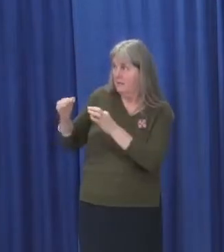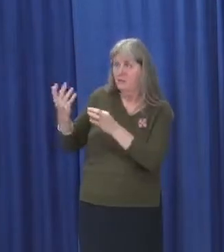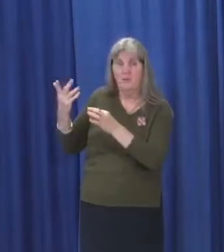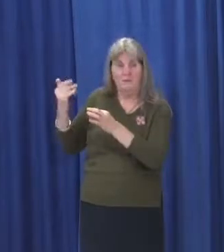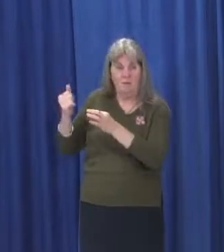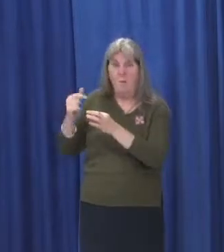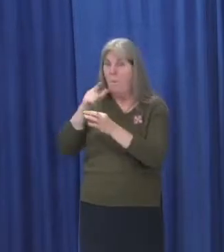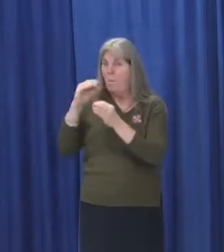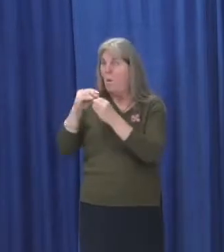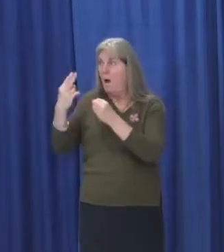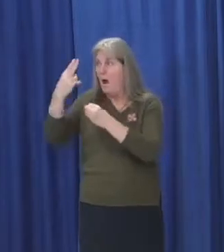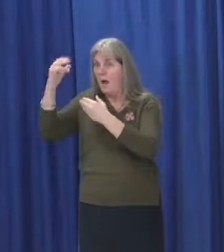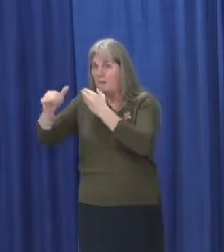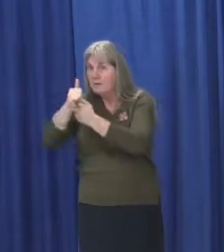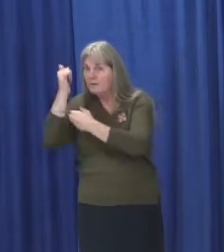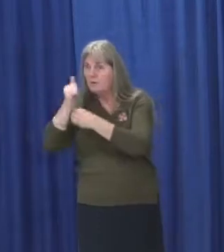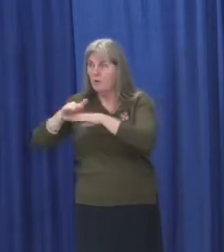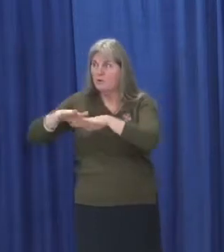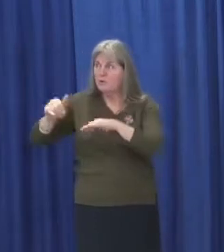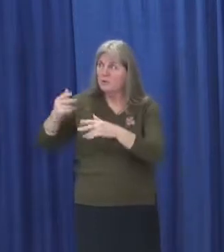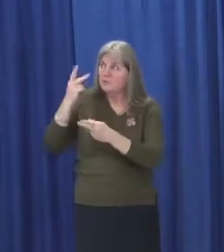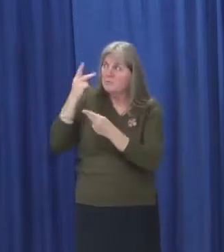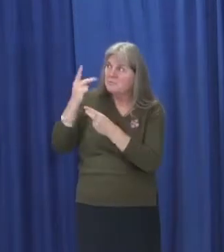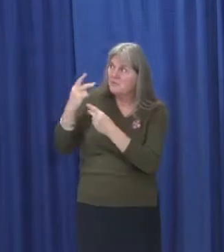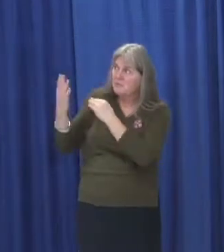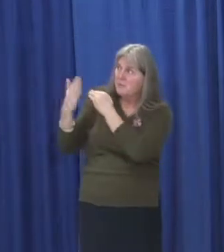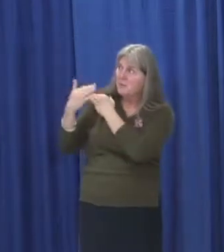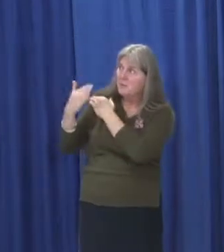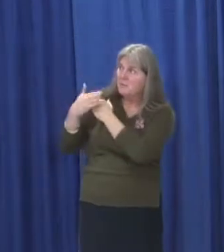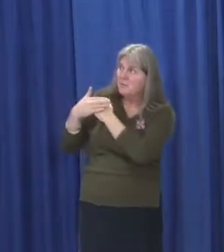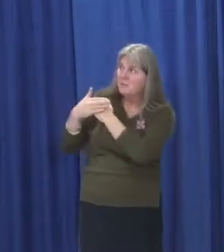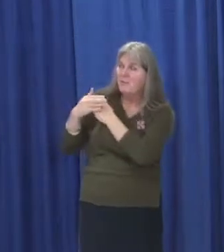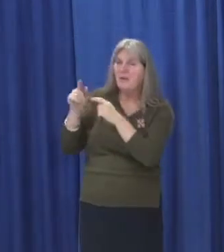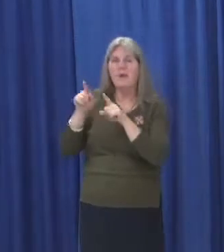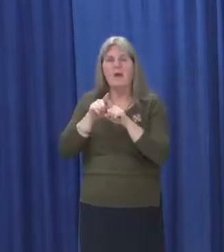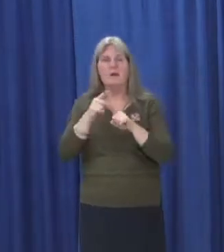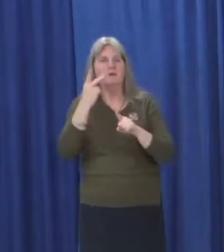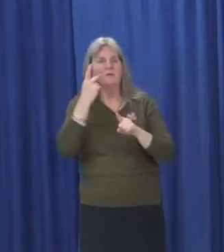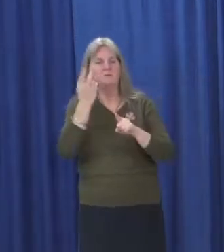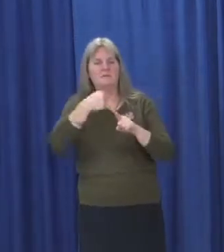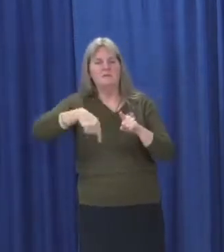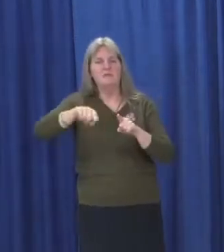for childhood vaccines and we are watching our own epidemiology on infections and